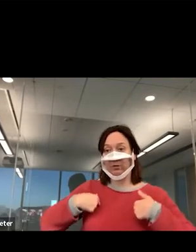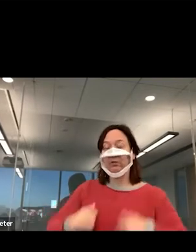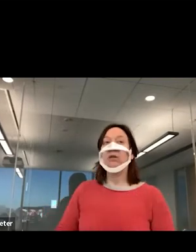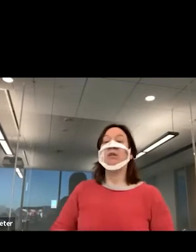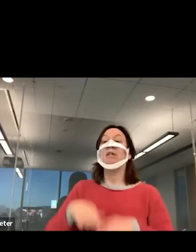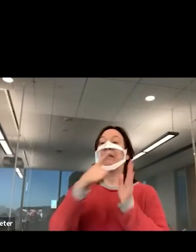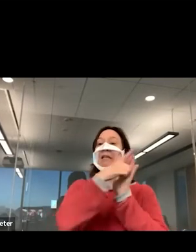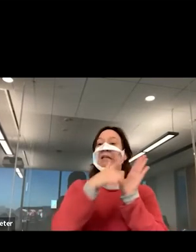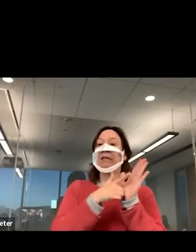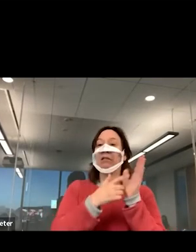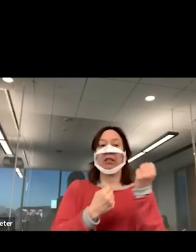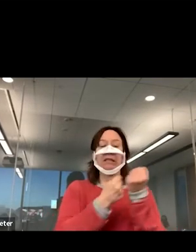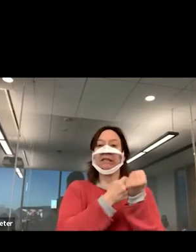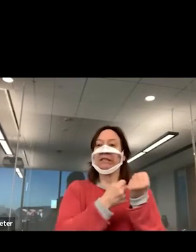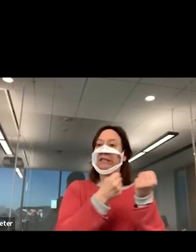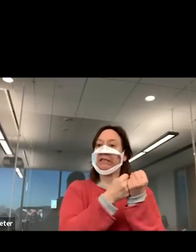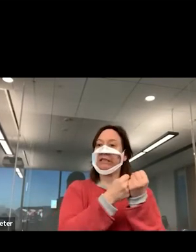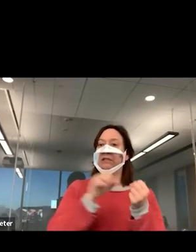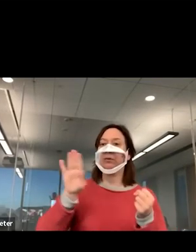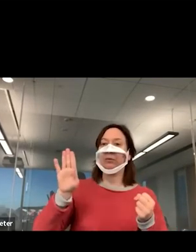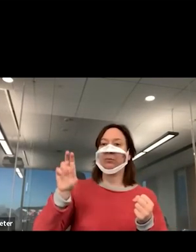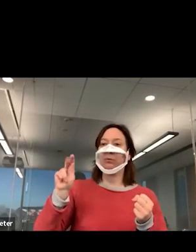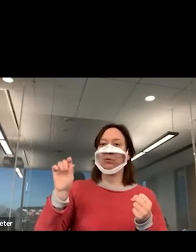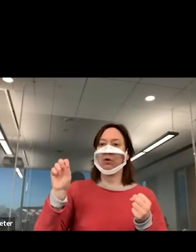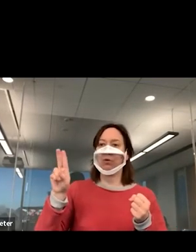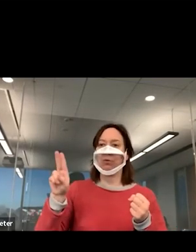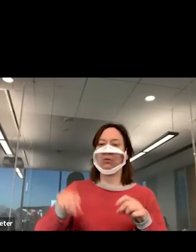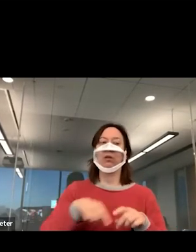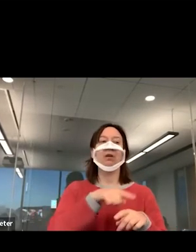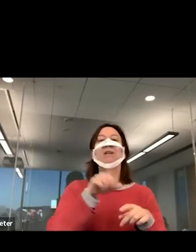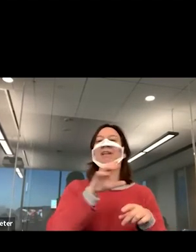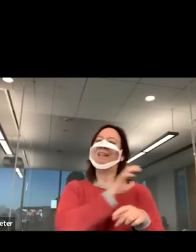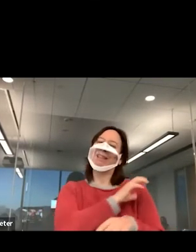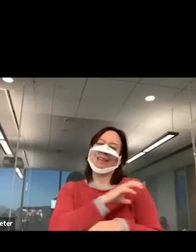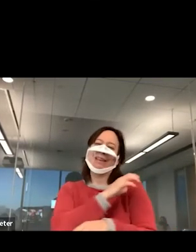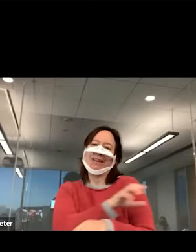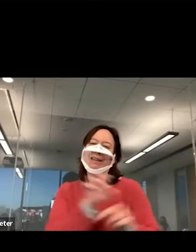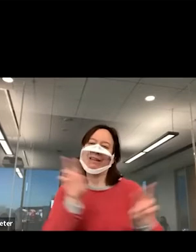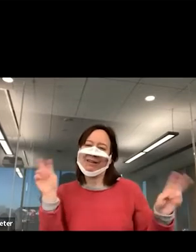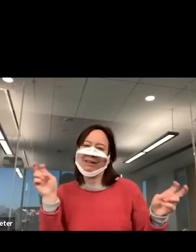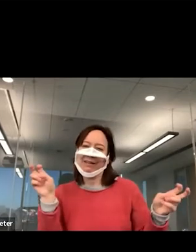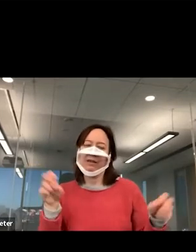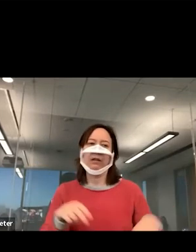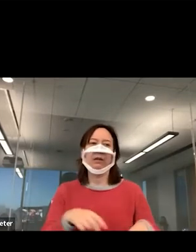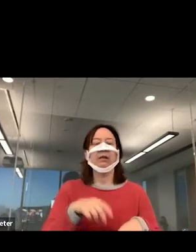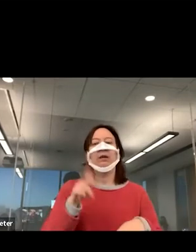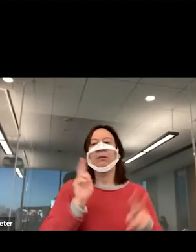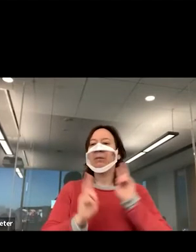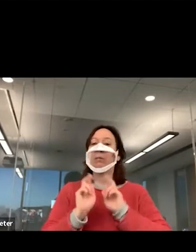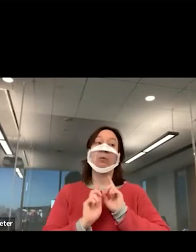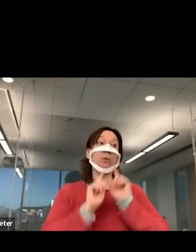bureau and it's a clinic it's a law clinic and basically it's where students learn how to really